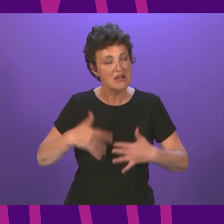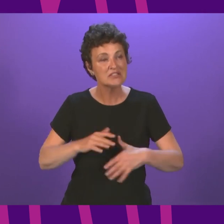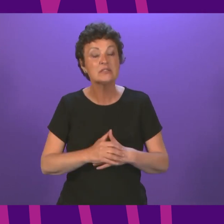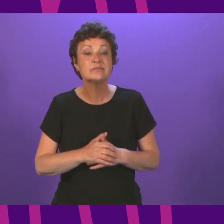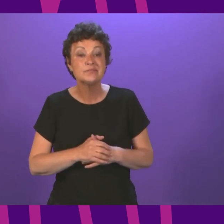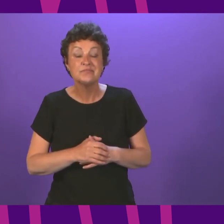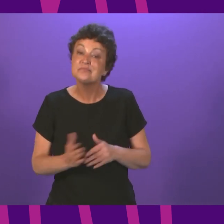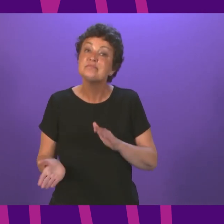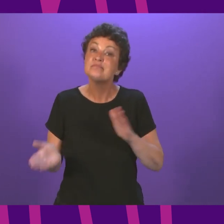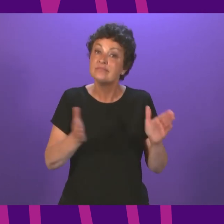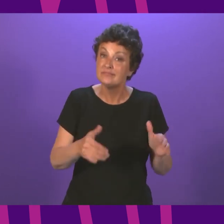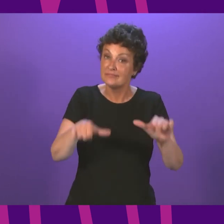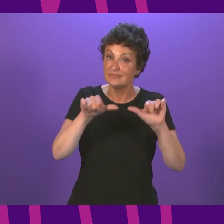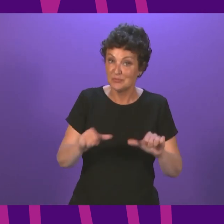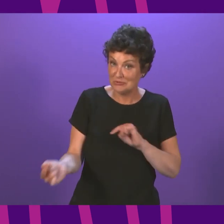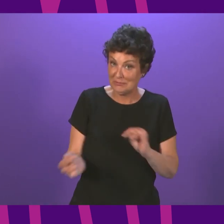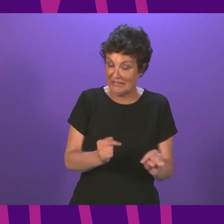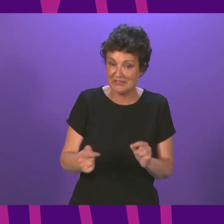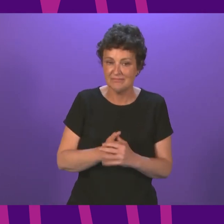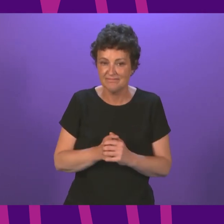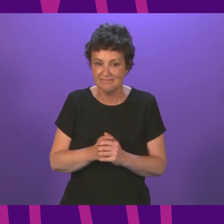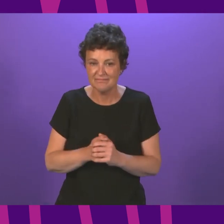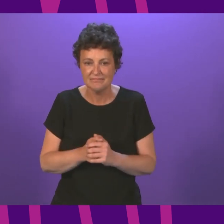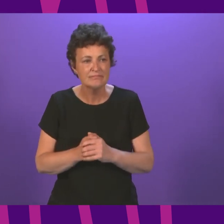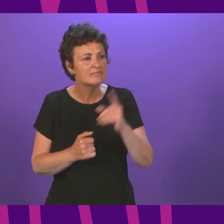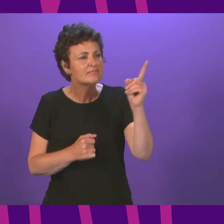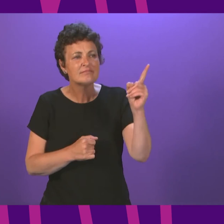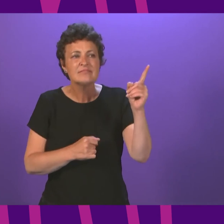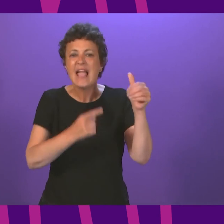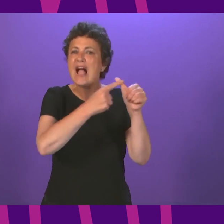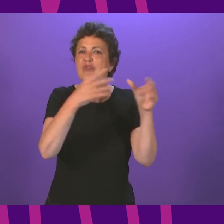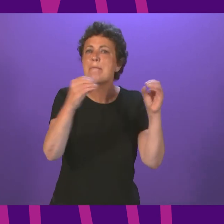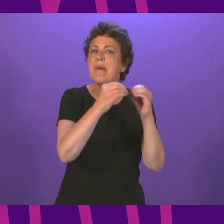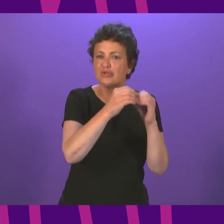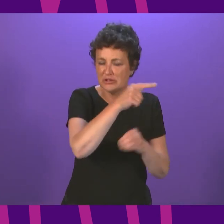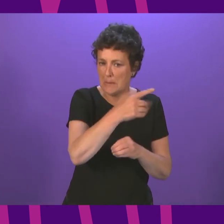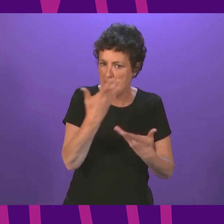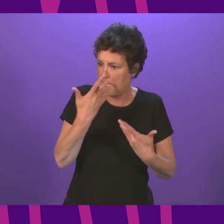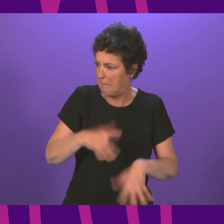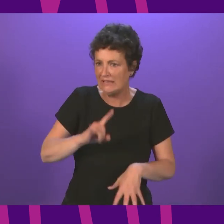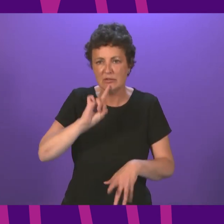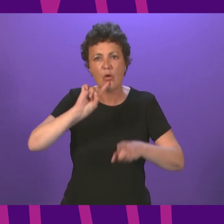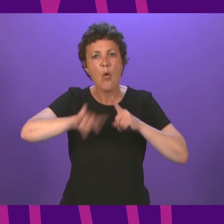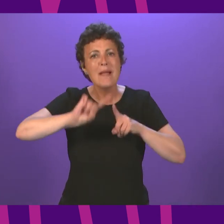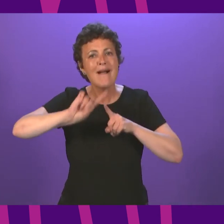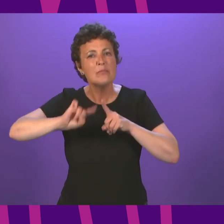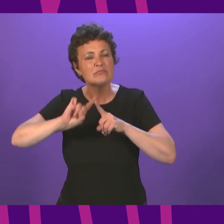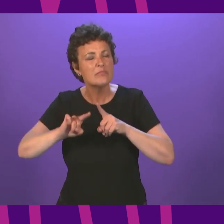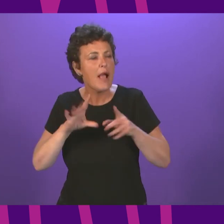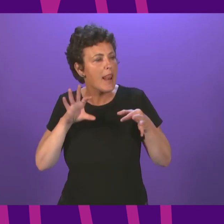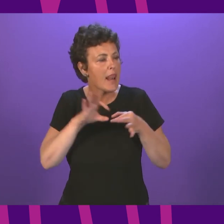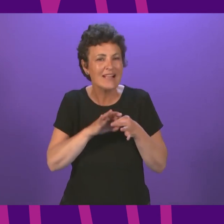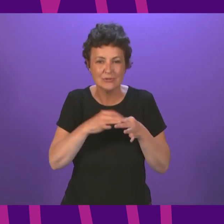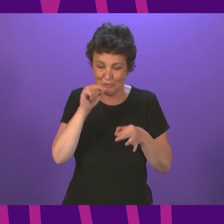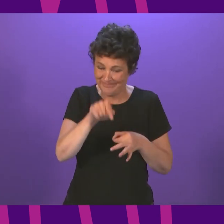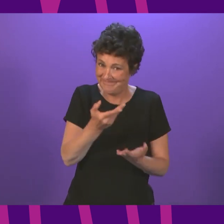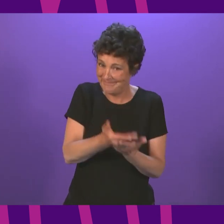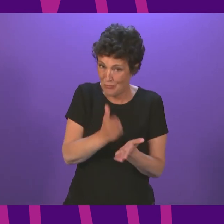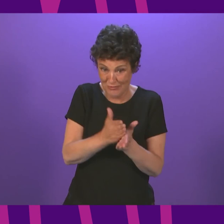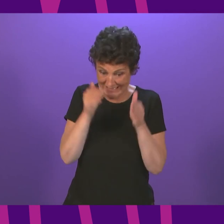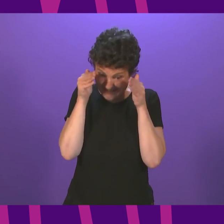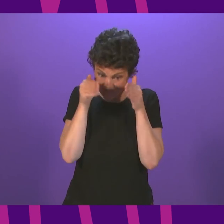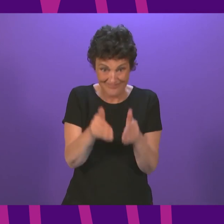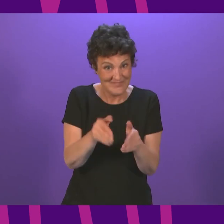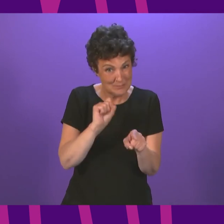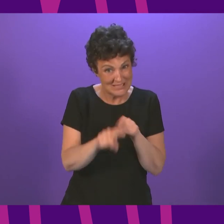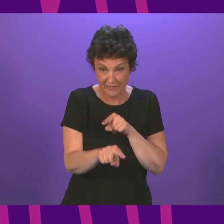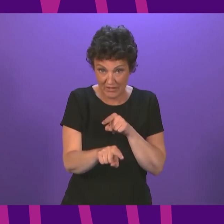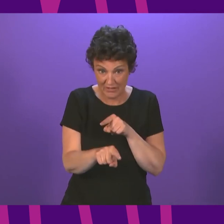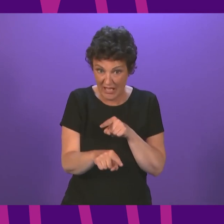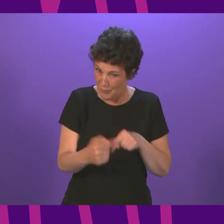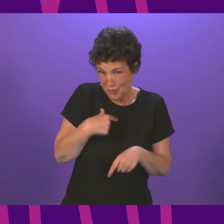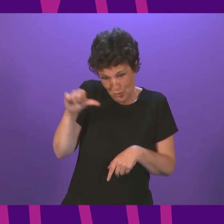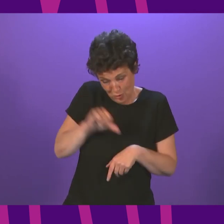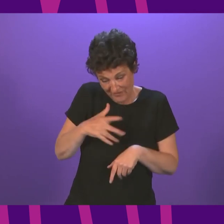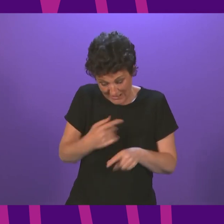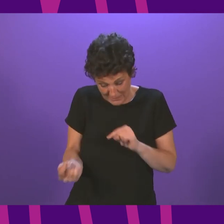I am aware that people are keen to get out of this place, so I will just move the motion.